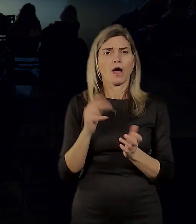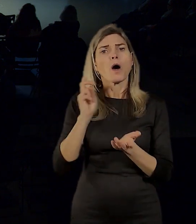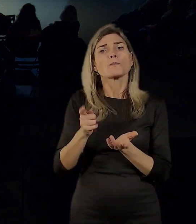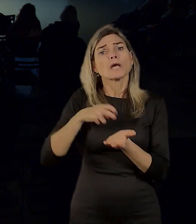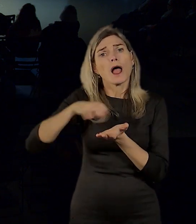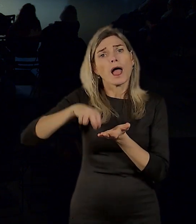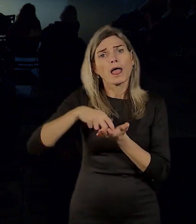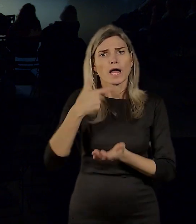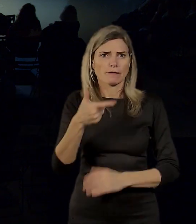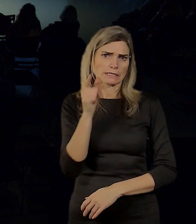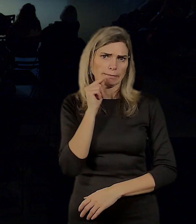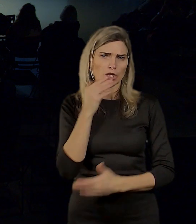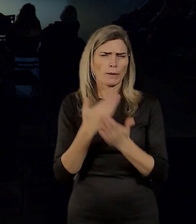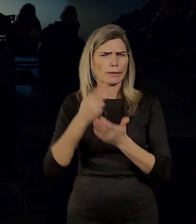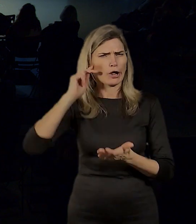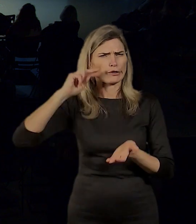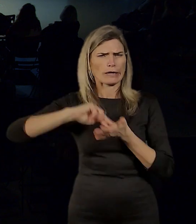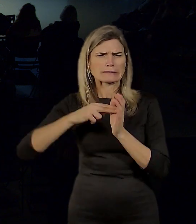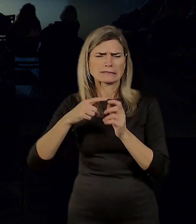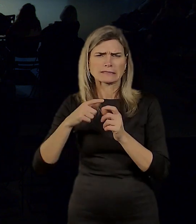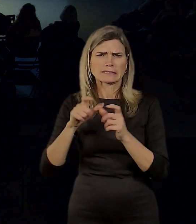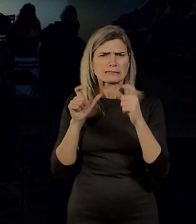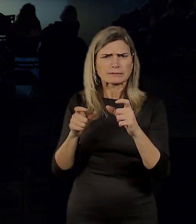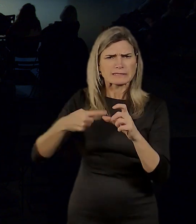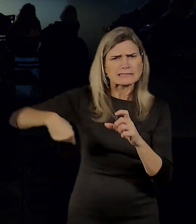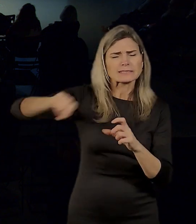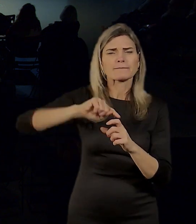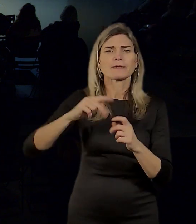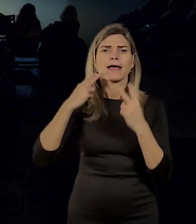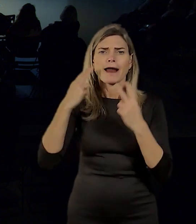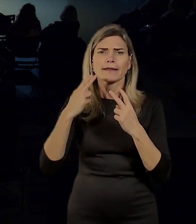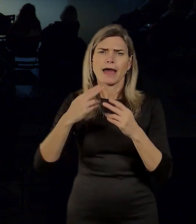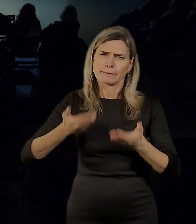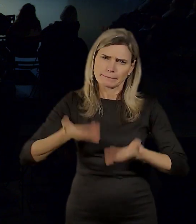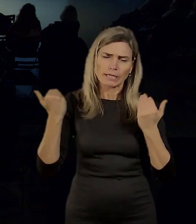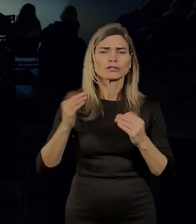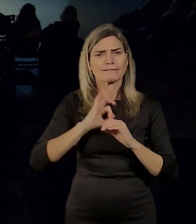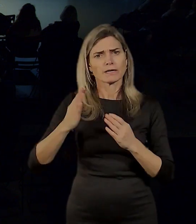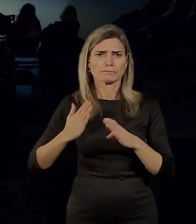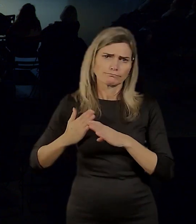I would like to show you a few illustrations that show the principle